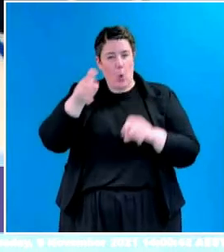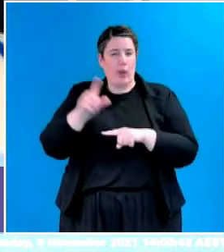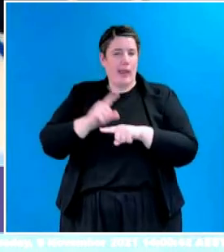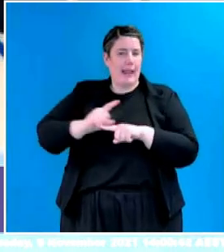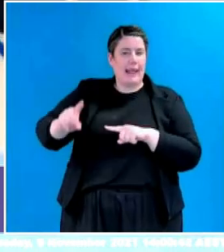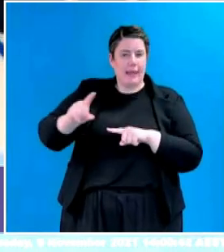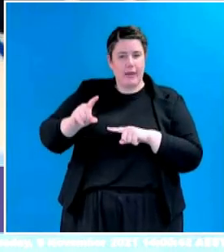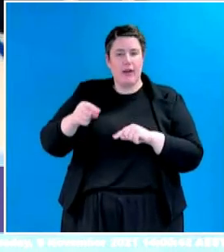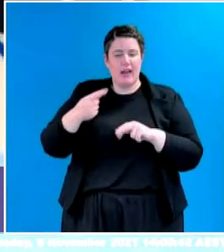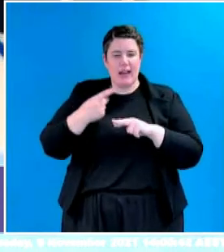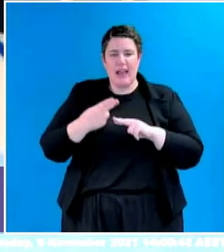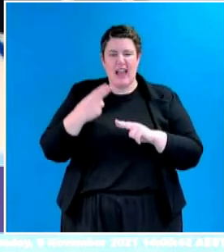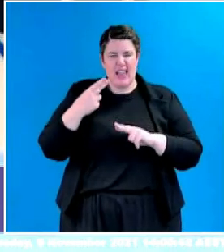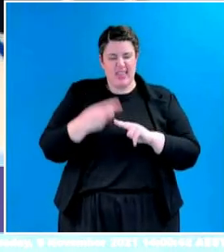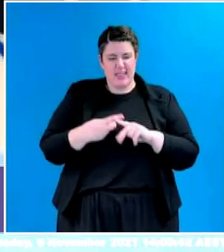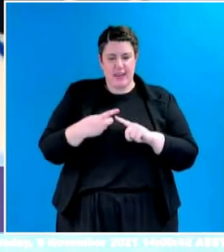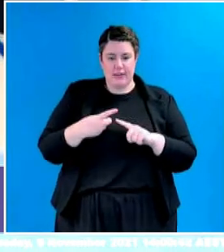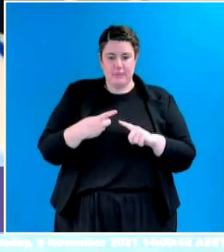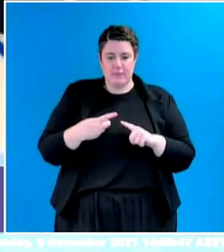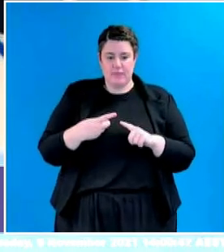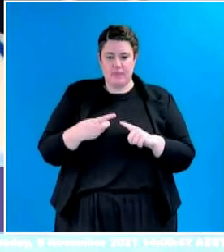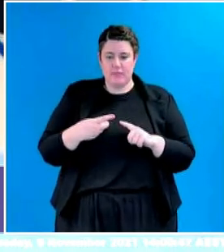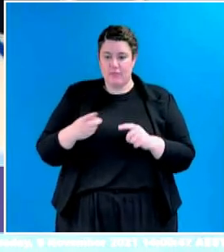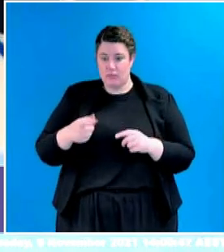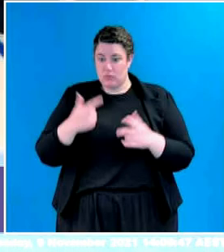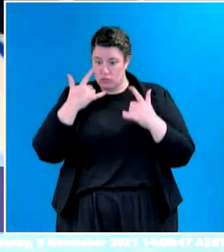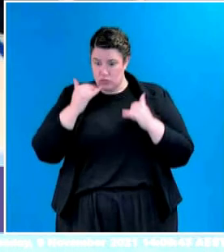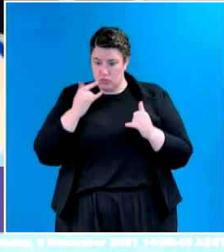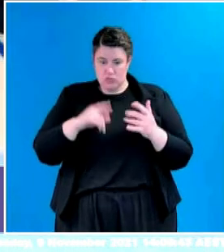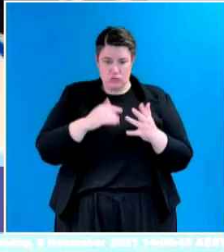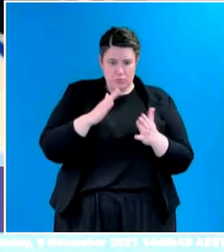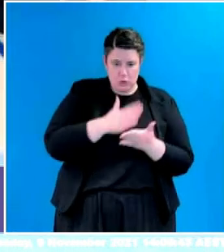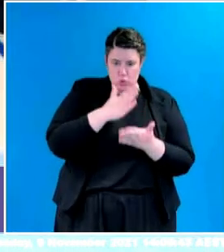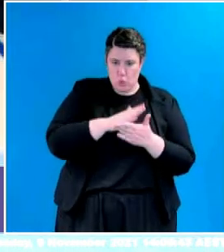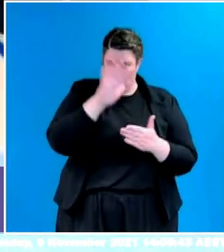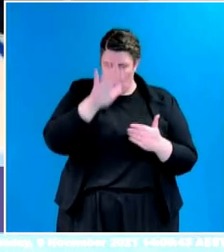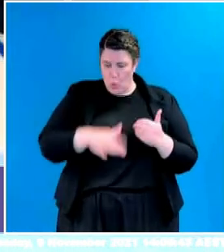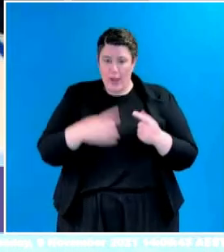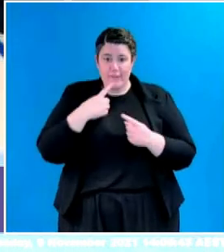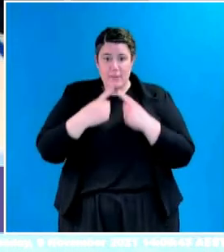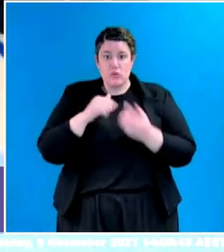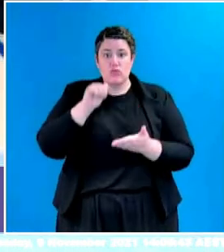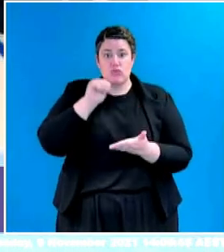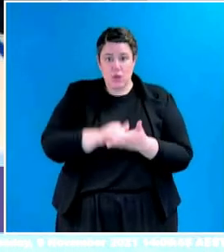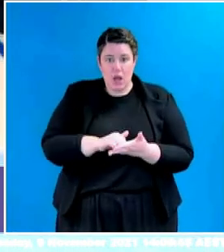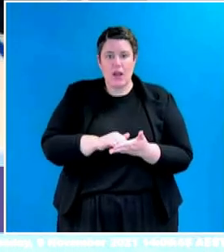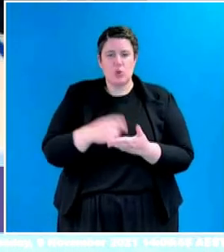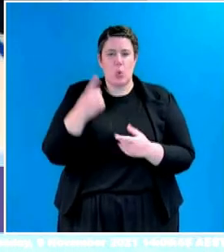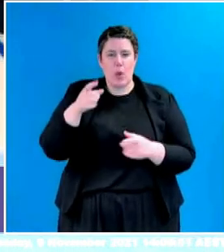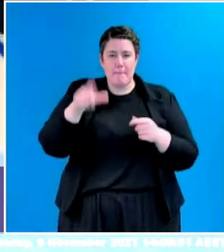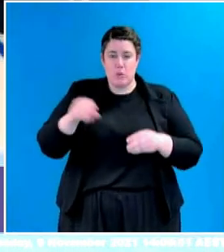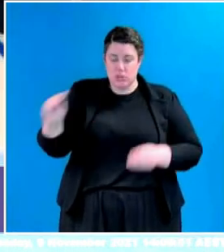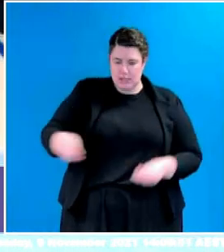responsibility for relevant content rests on the senior officer who cleared that content.